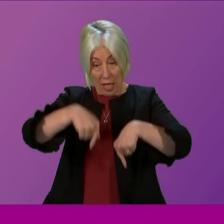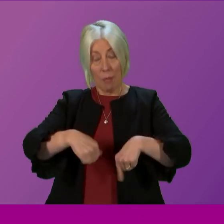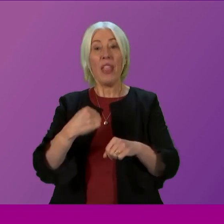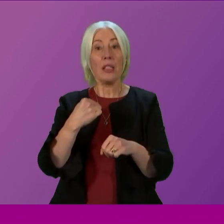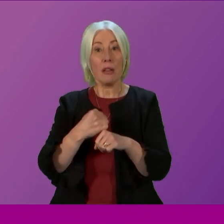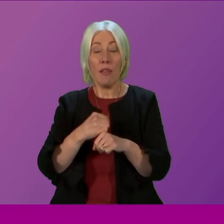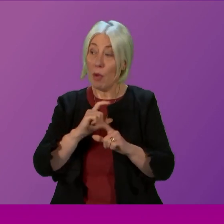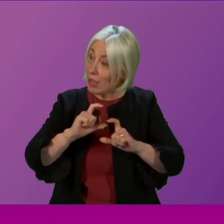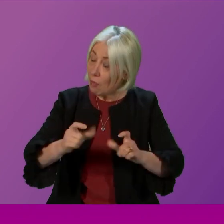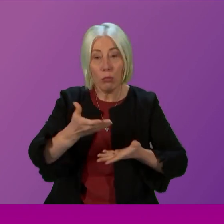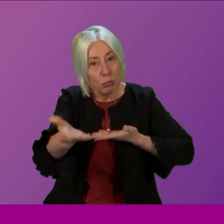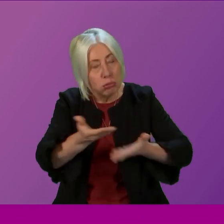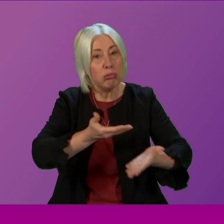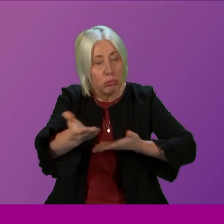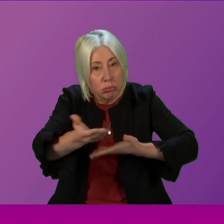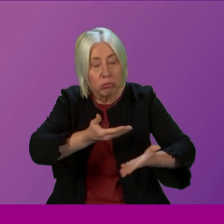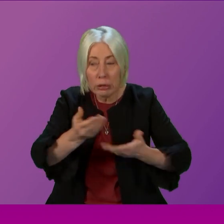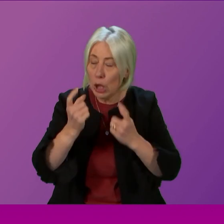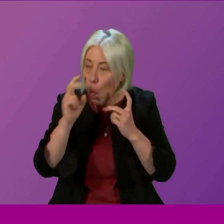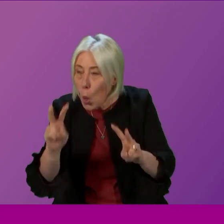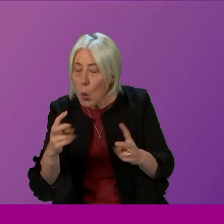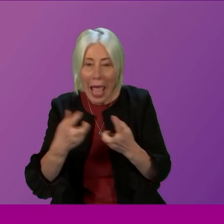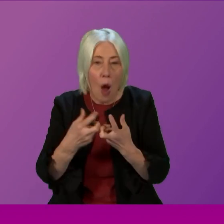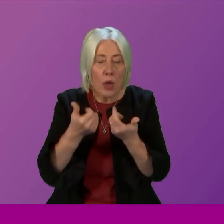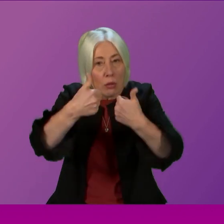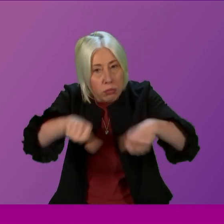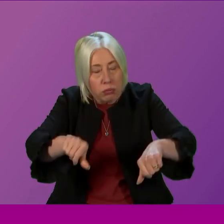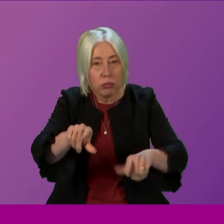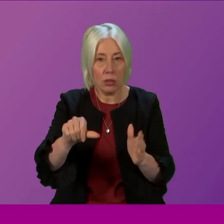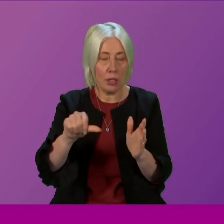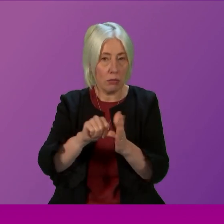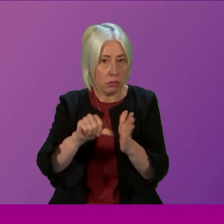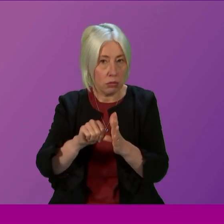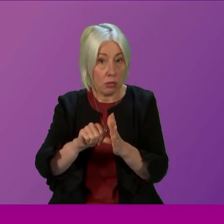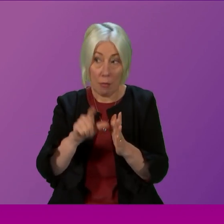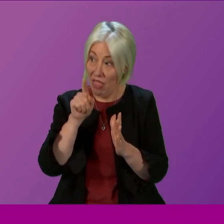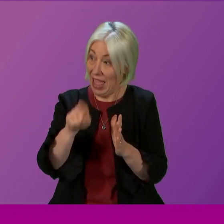to negotiate and to seek settlement. Again, that stands in marked contrast